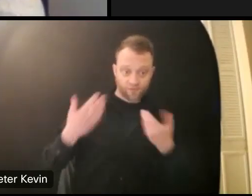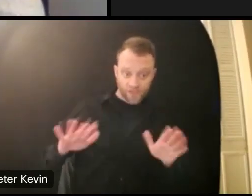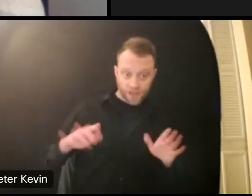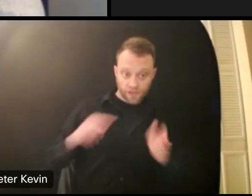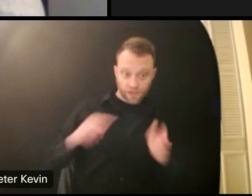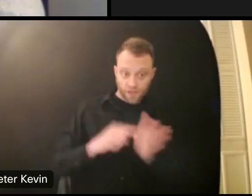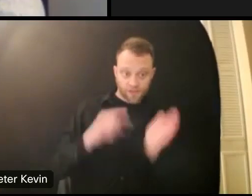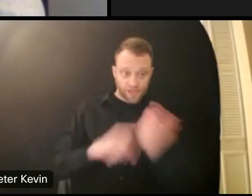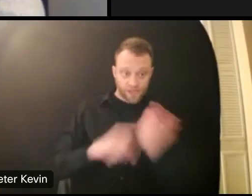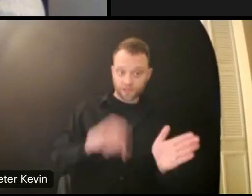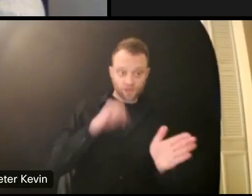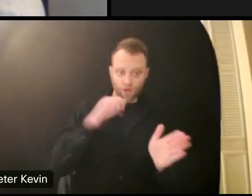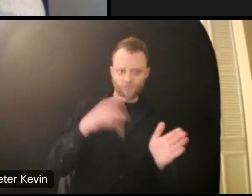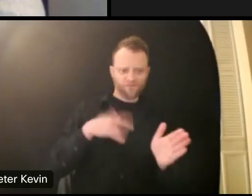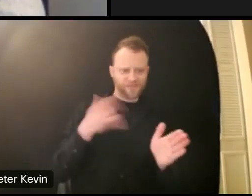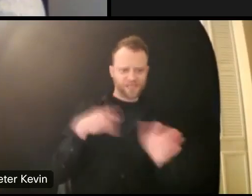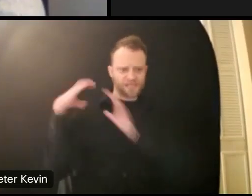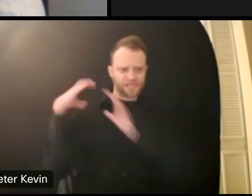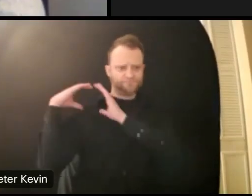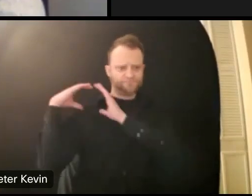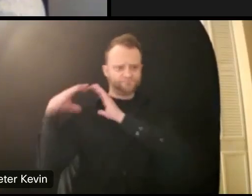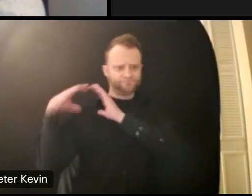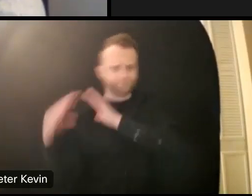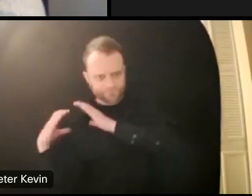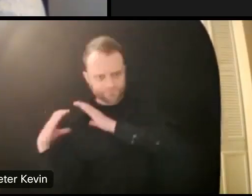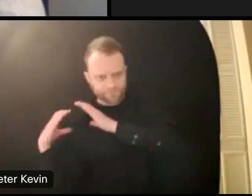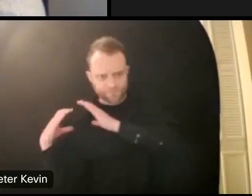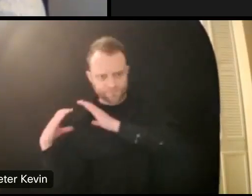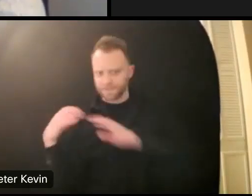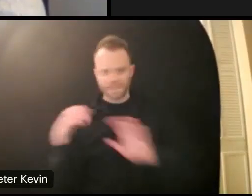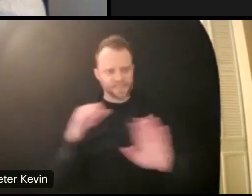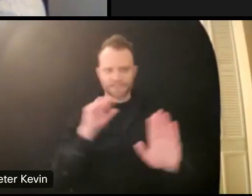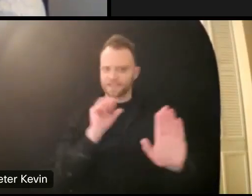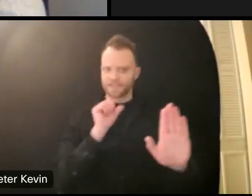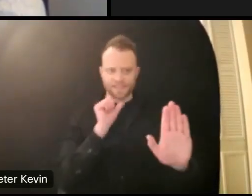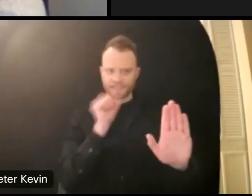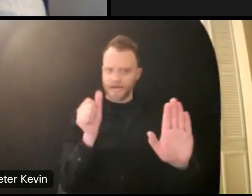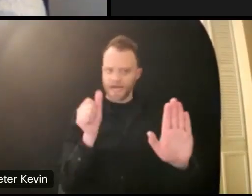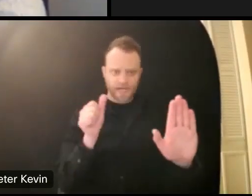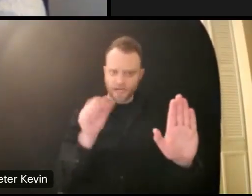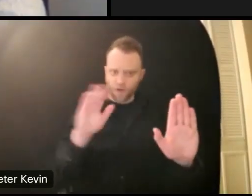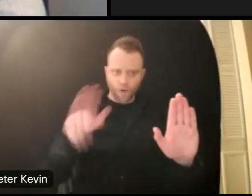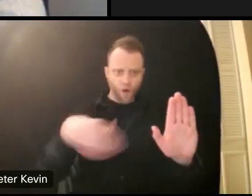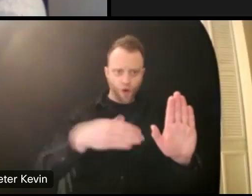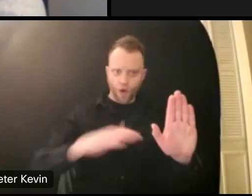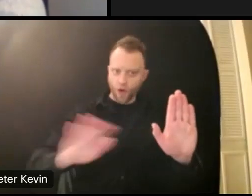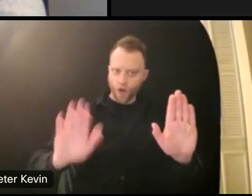yourself. There may be someone else on your Commission that has perhaps really great zoning